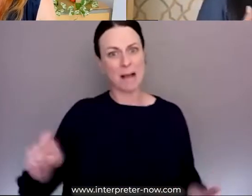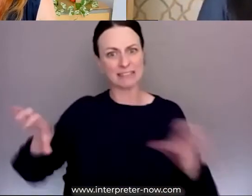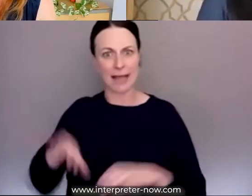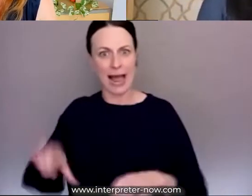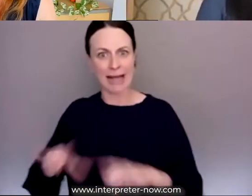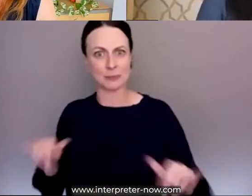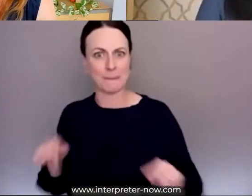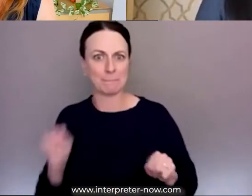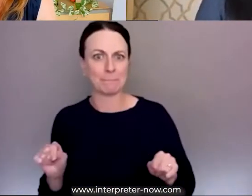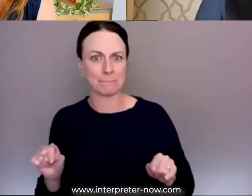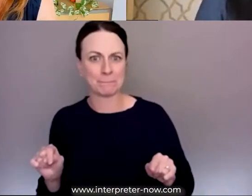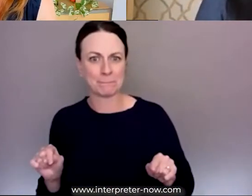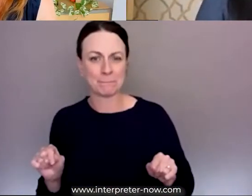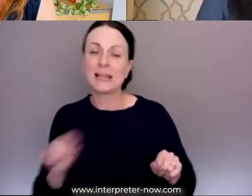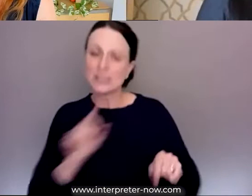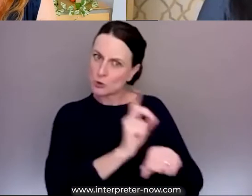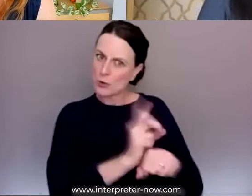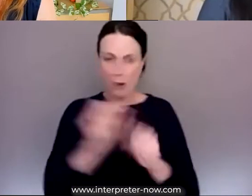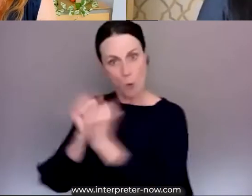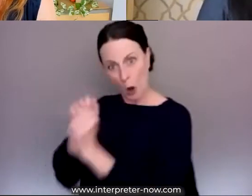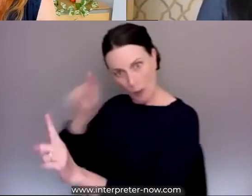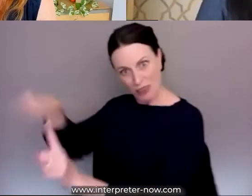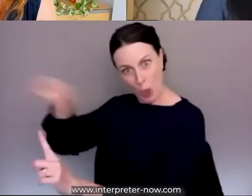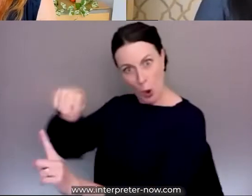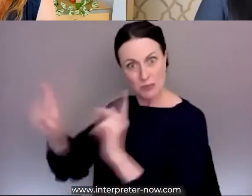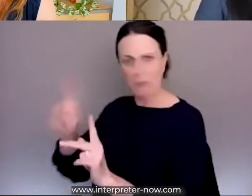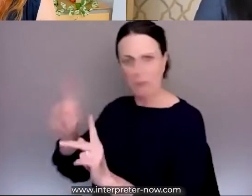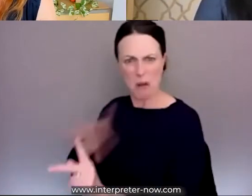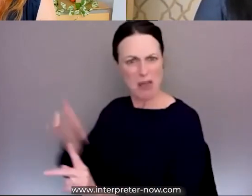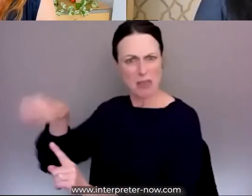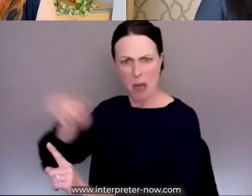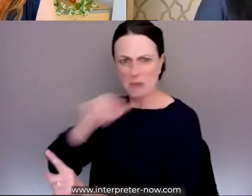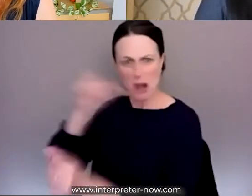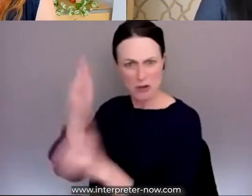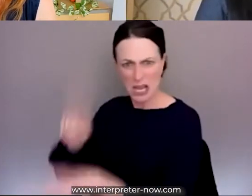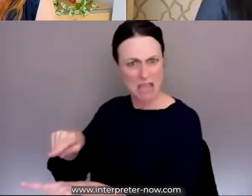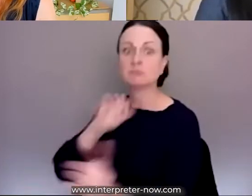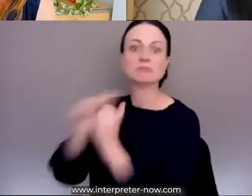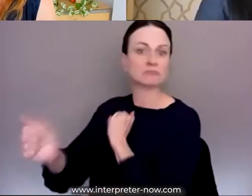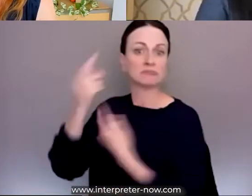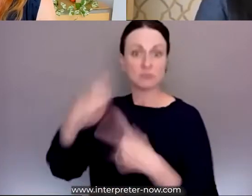It's my duty to work with those folks to get it done. It means I might fight them on a hundred different issues but if there's one where they can help